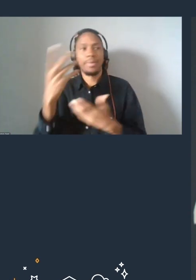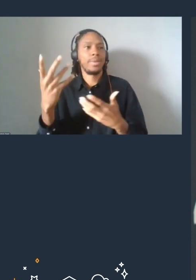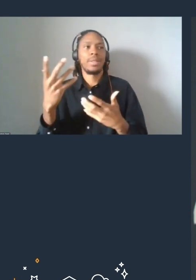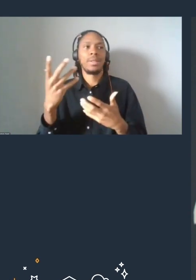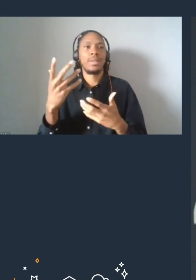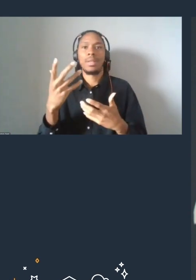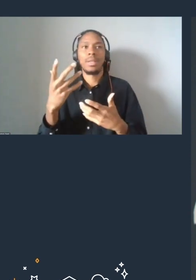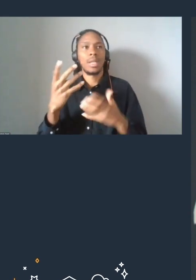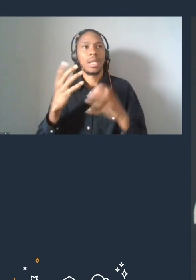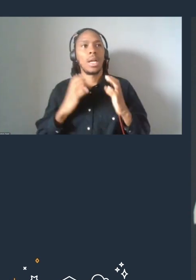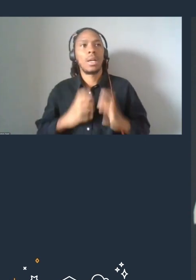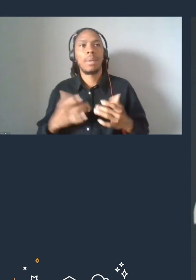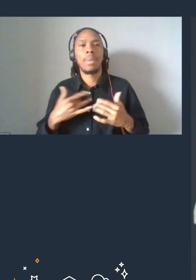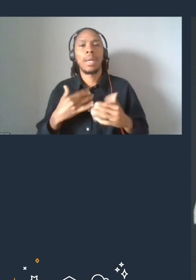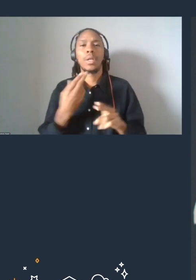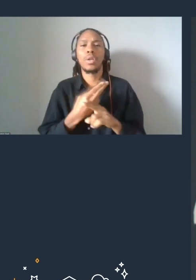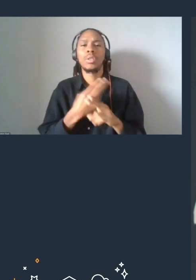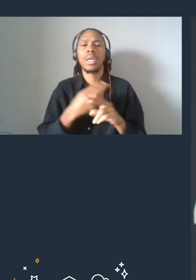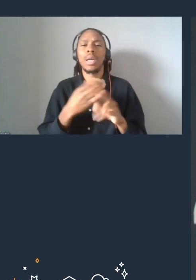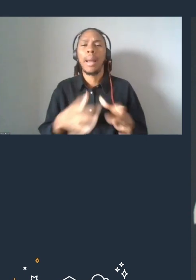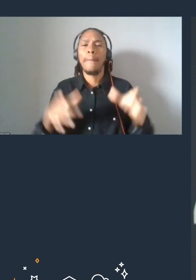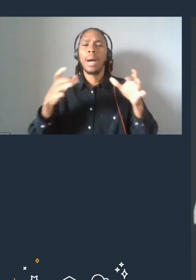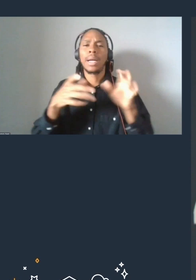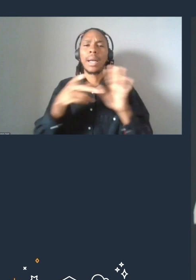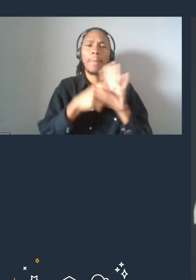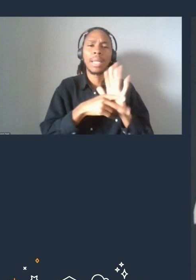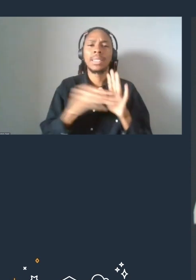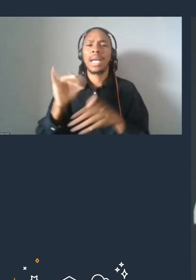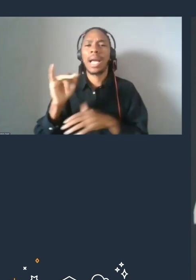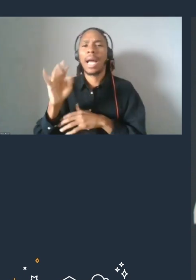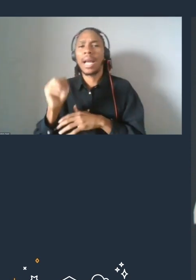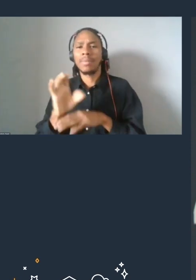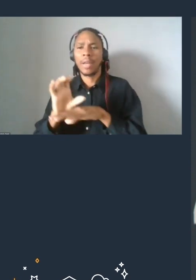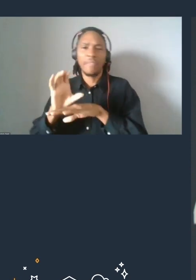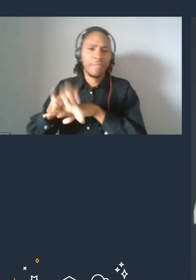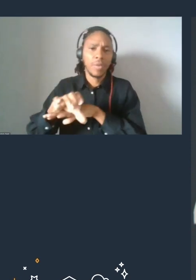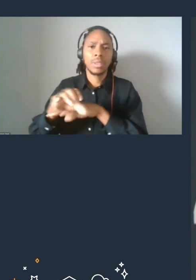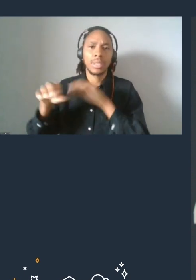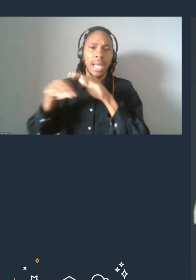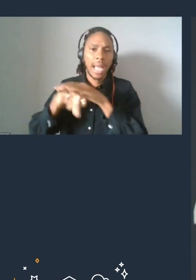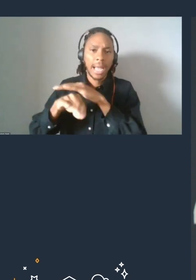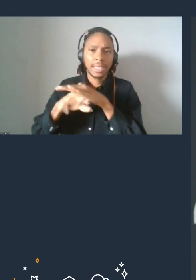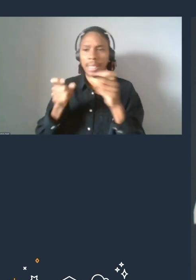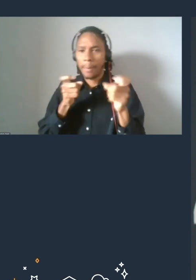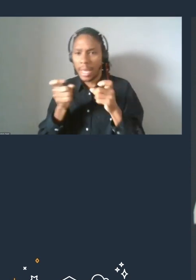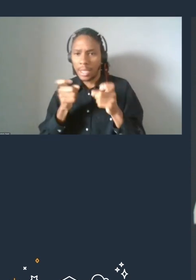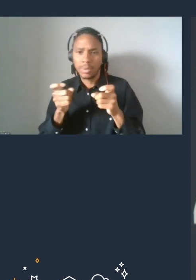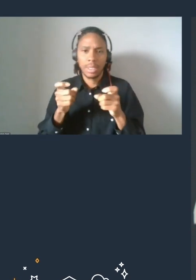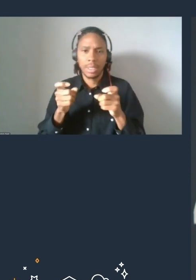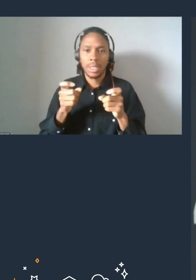are using bucket policies and IAM policies to enforce access management and disabling your ACLs